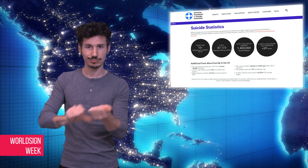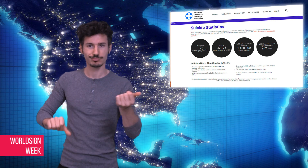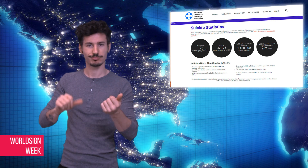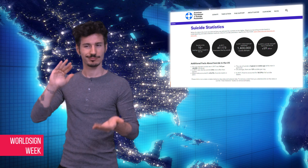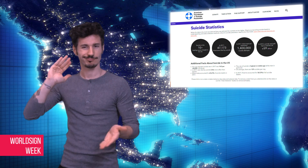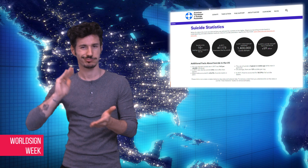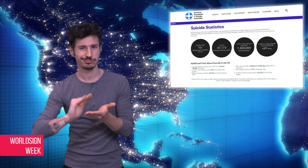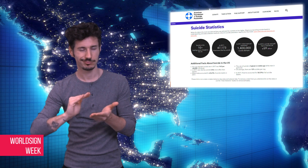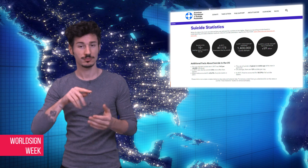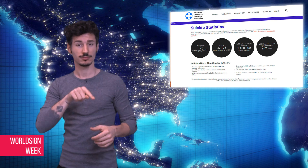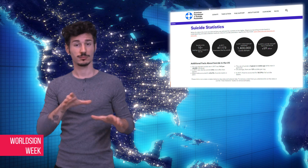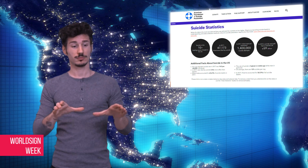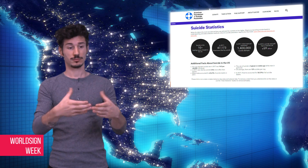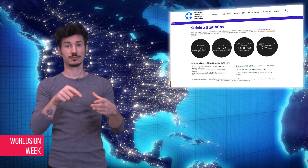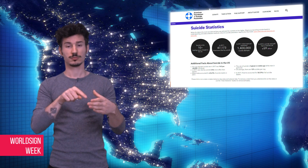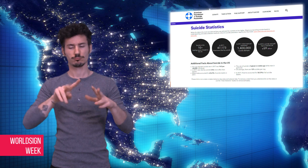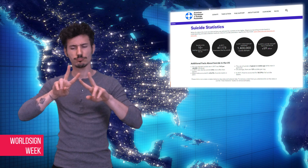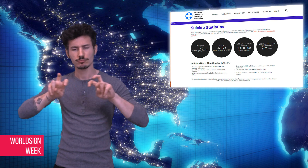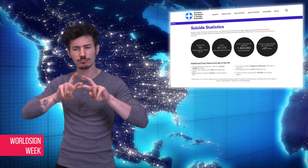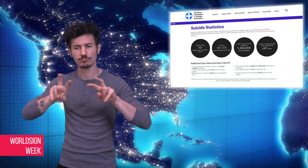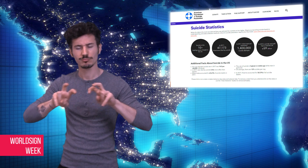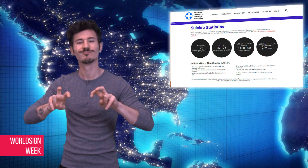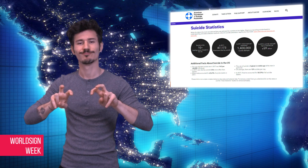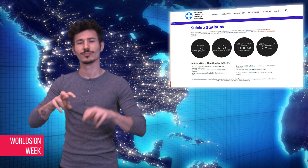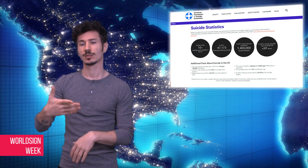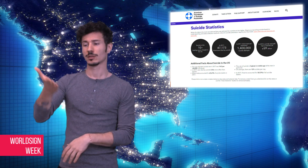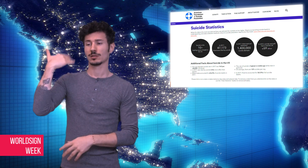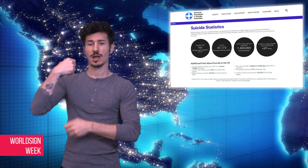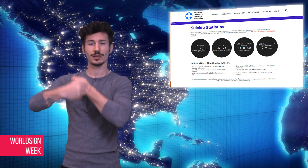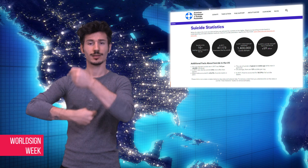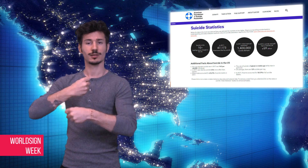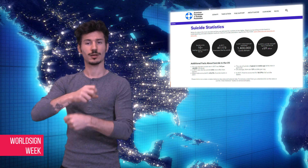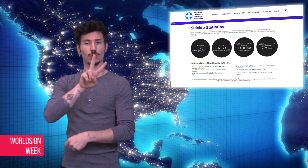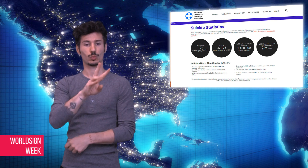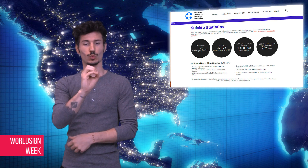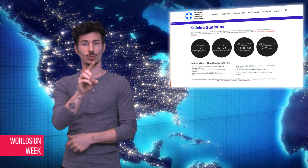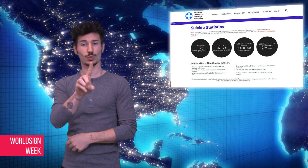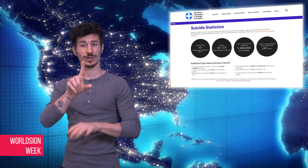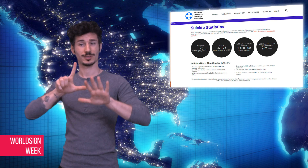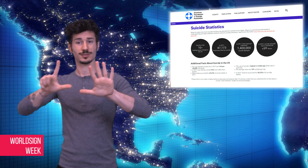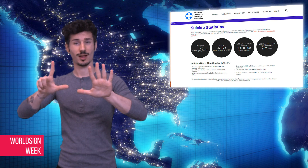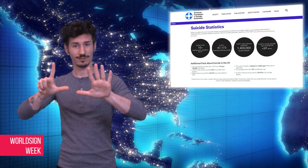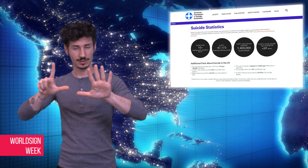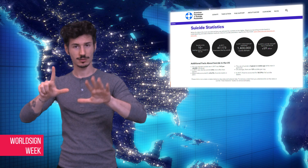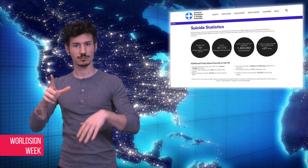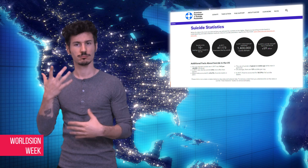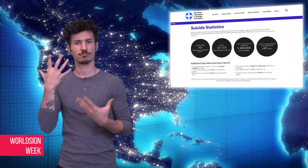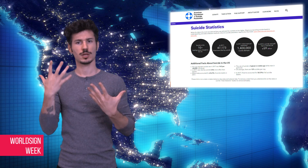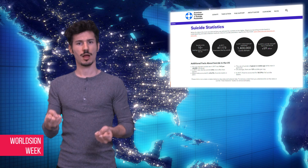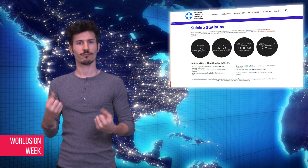estimates in 2017 alone, there were an estimated